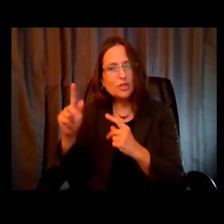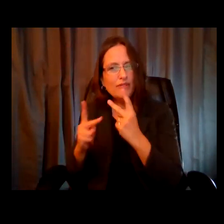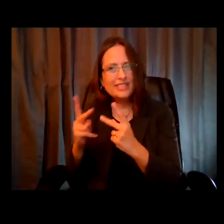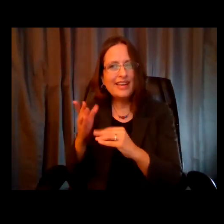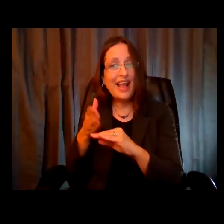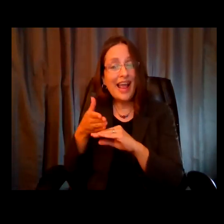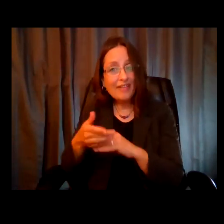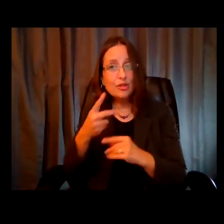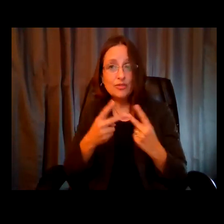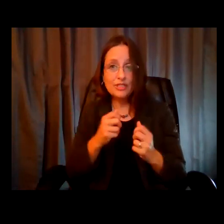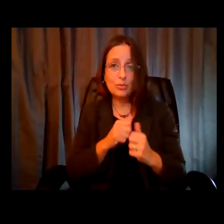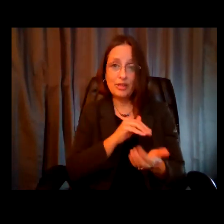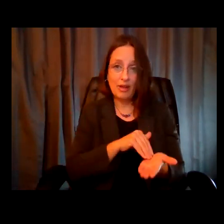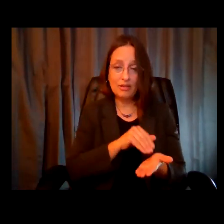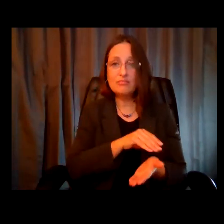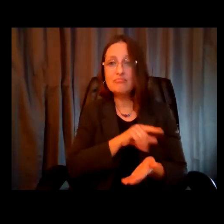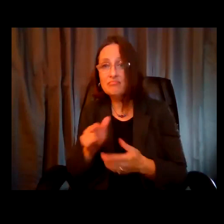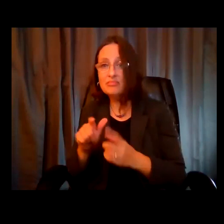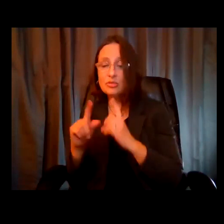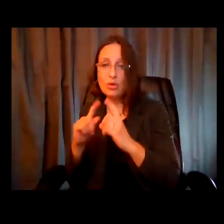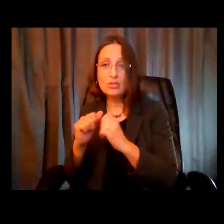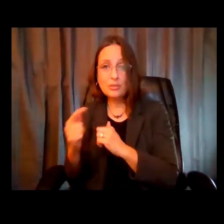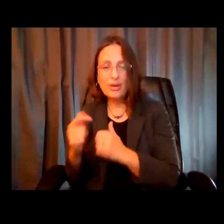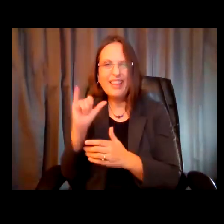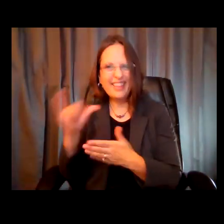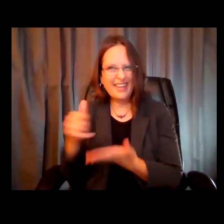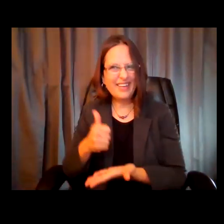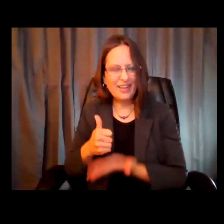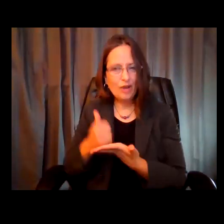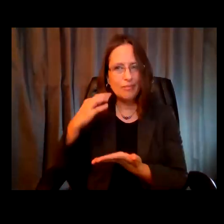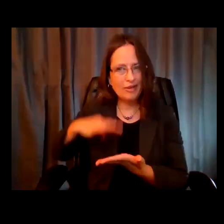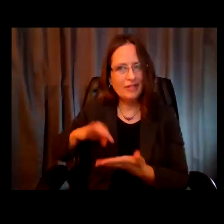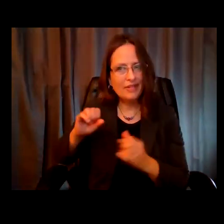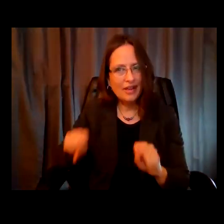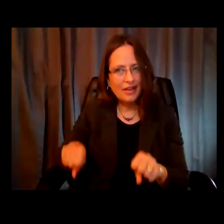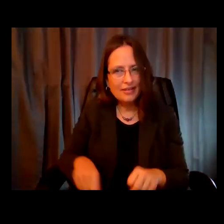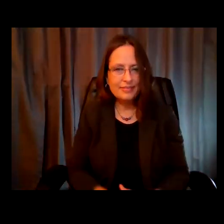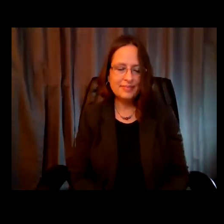learn from each experience, then move onto the next one. Just because it didn't work